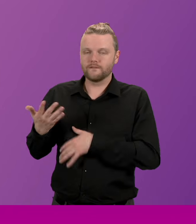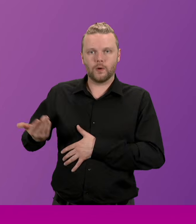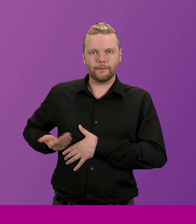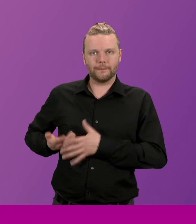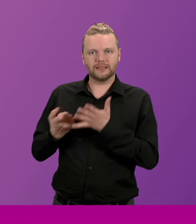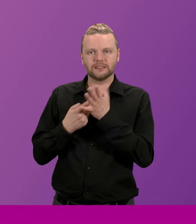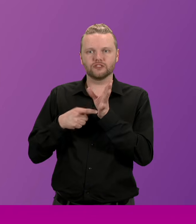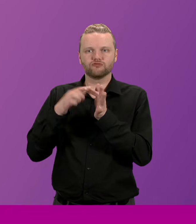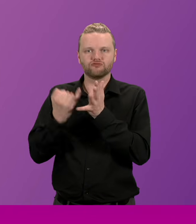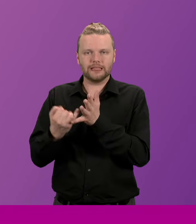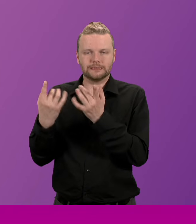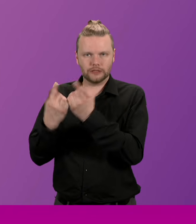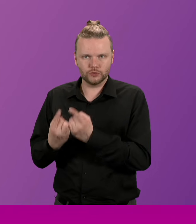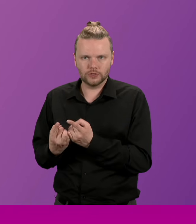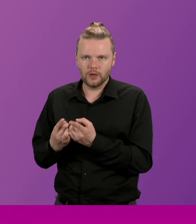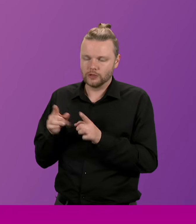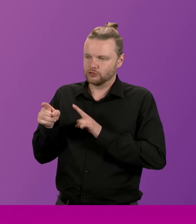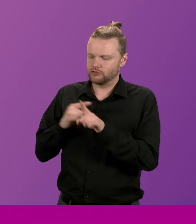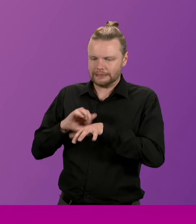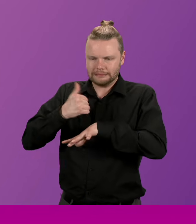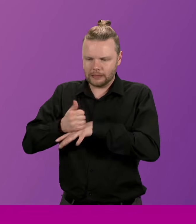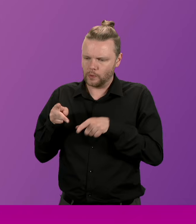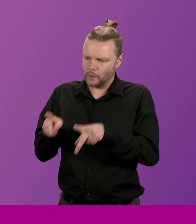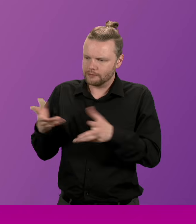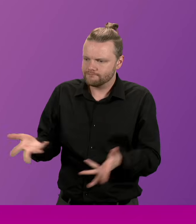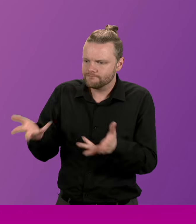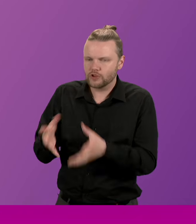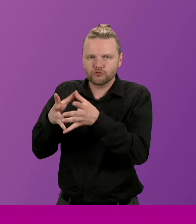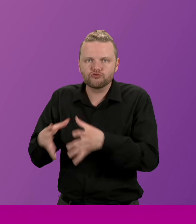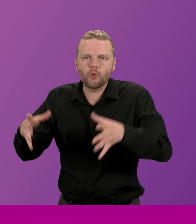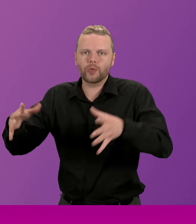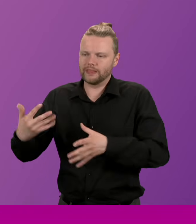and seeking an approach that incentivises growth, encourages development and enables